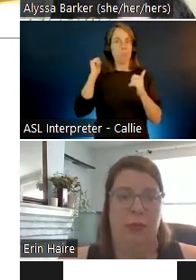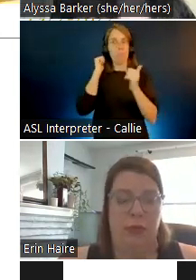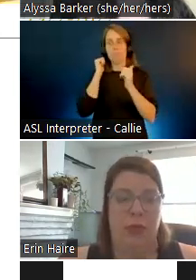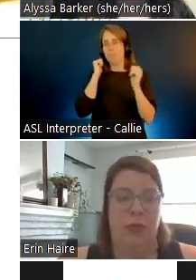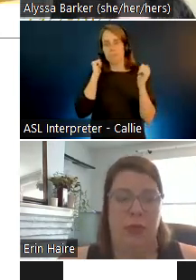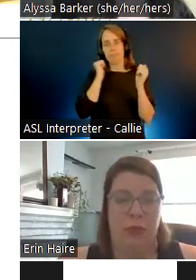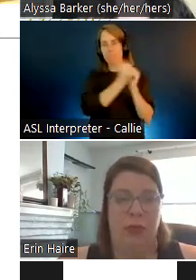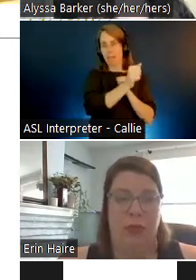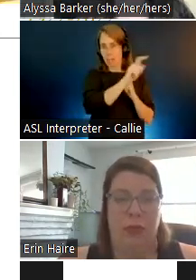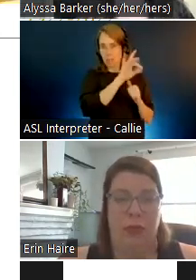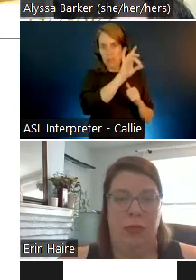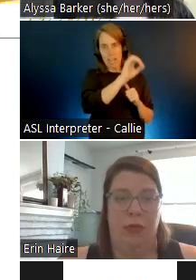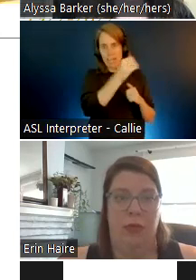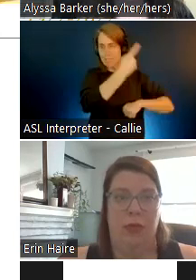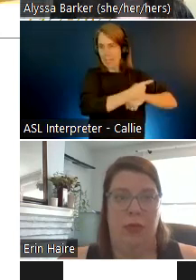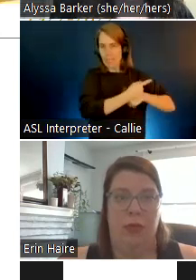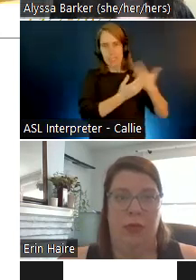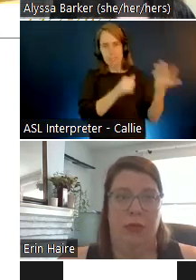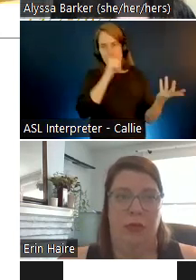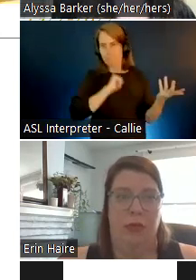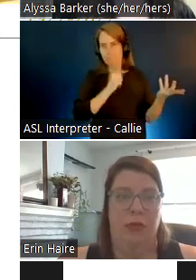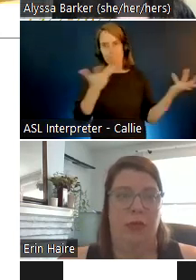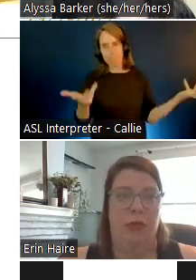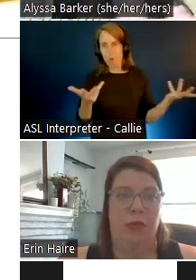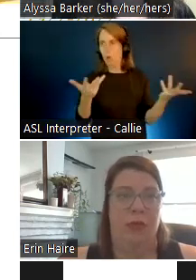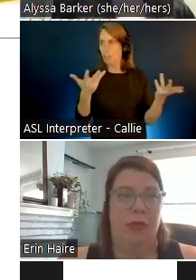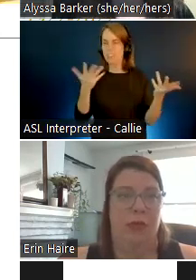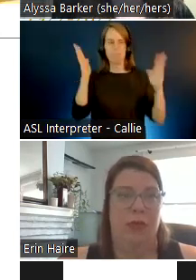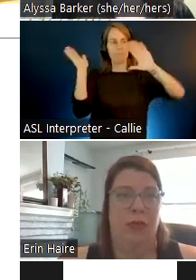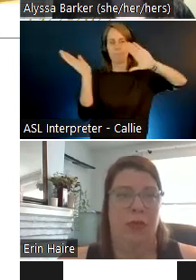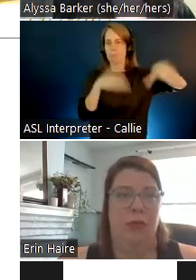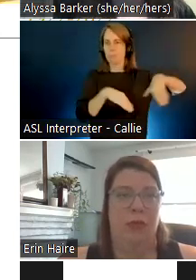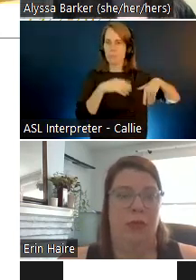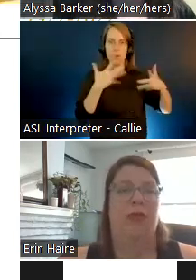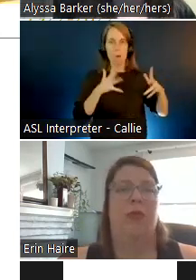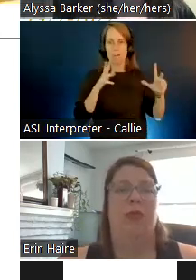want to go ahead and file your own case in federal court in that case you have two years and if you